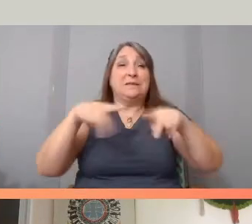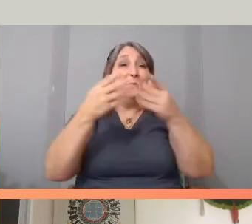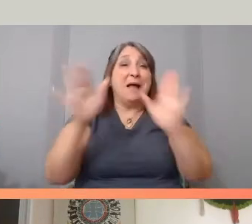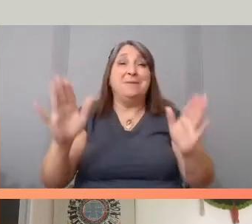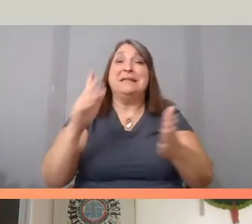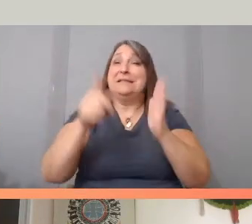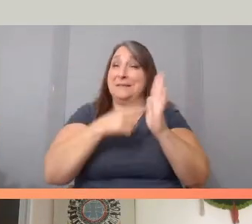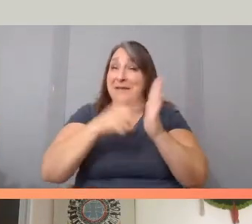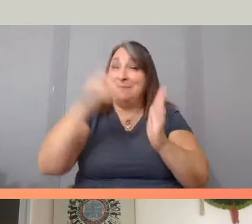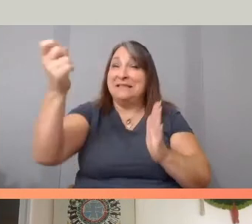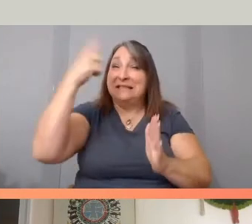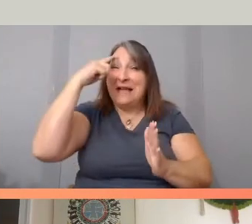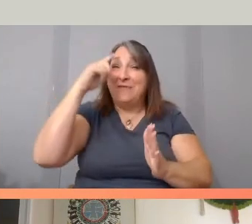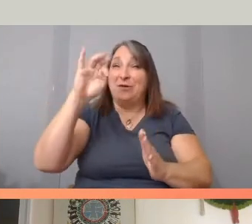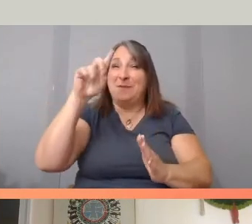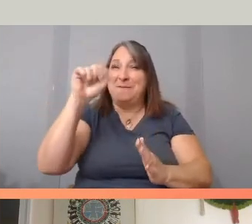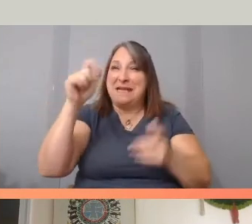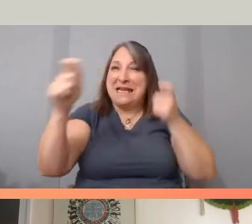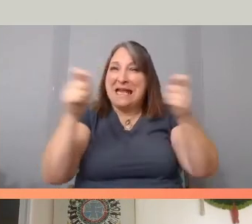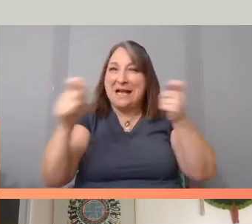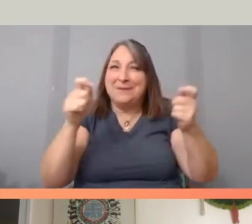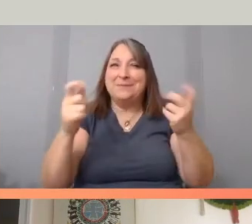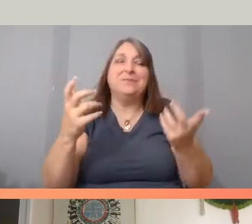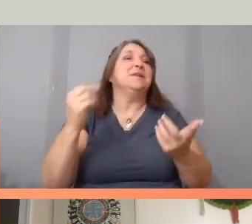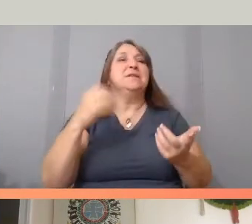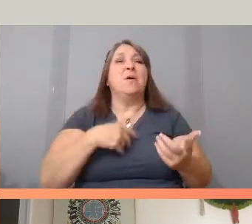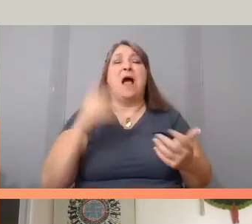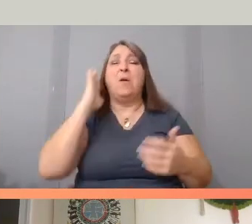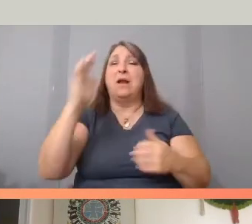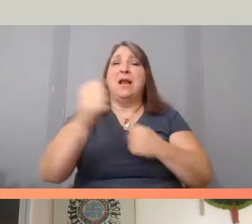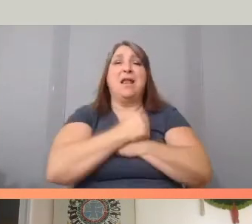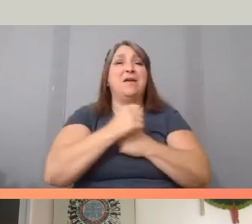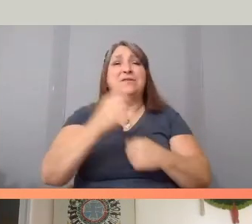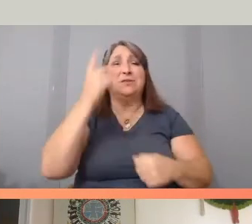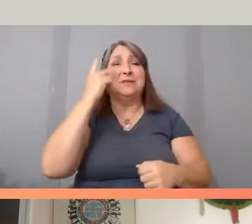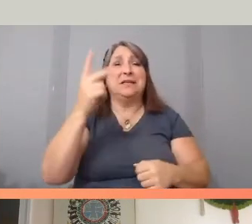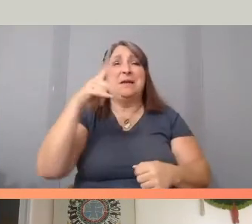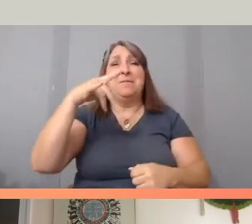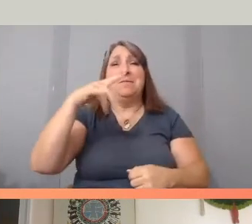and that's a super important distinction. So I would love to see public media funding get funneled into these collectives,